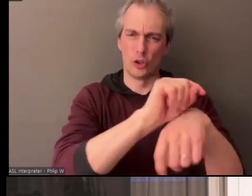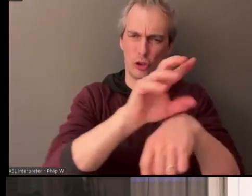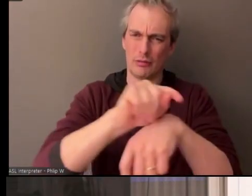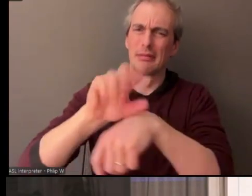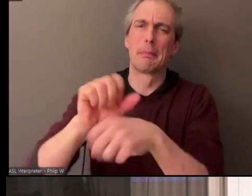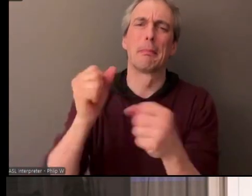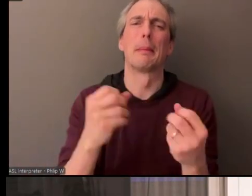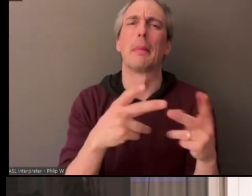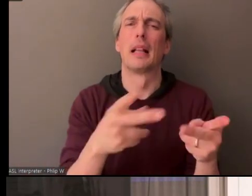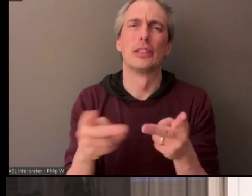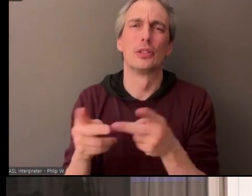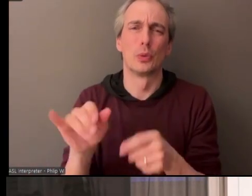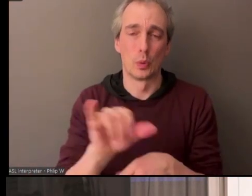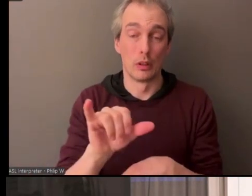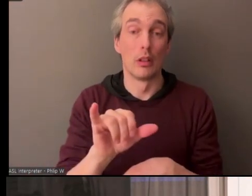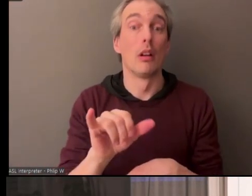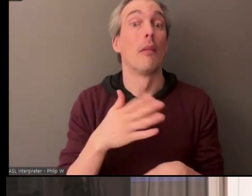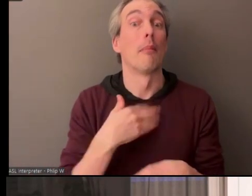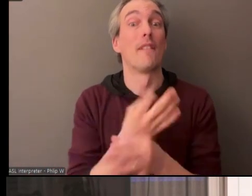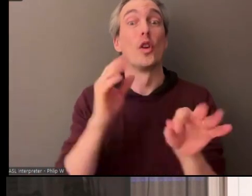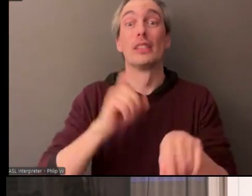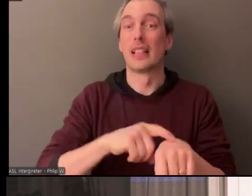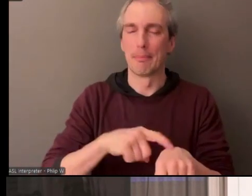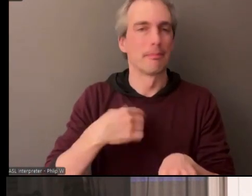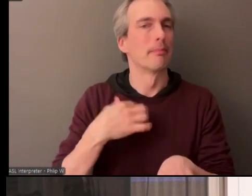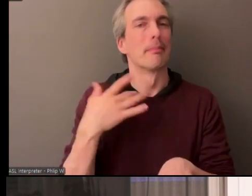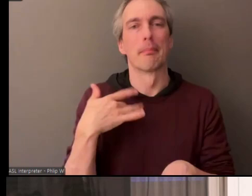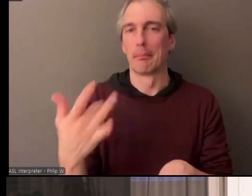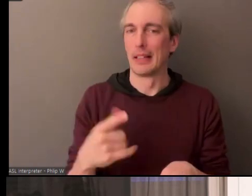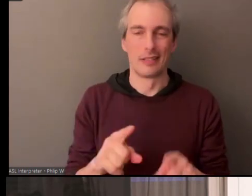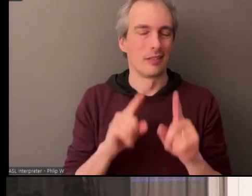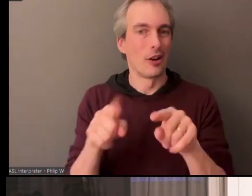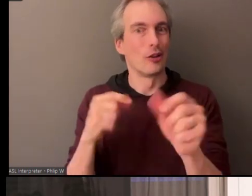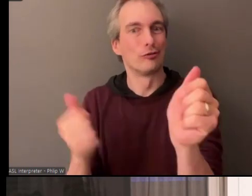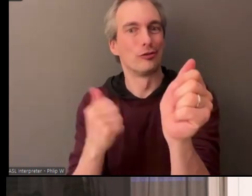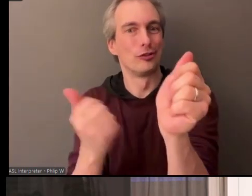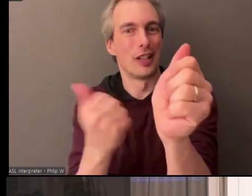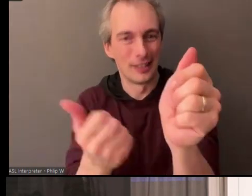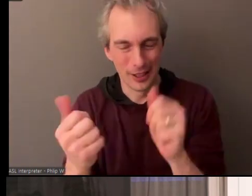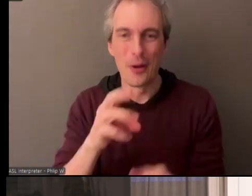TLC. That's a Gen X joke for you. This is what I do during the summer.